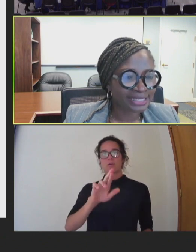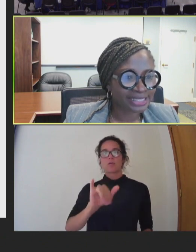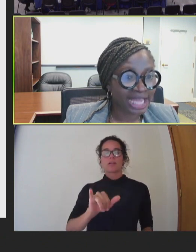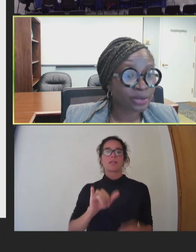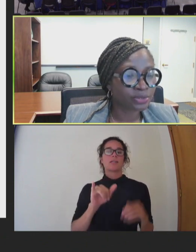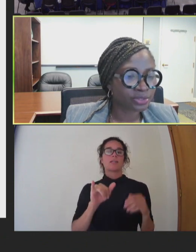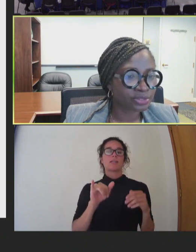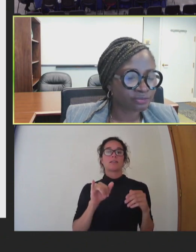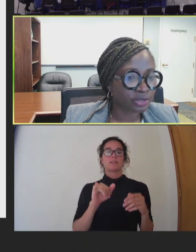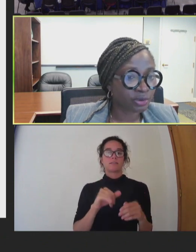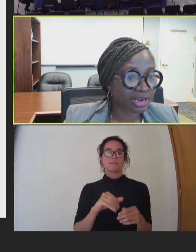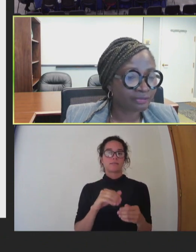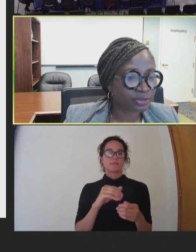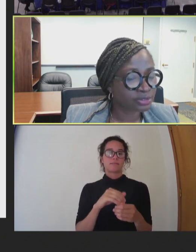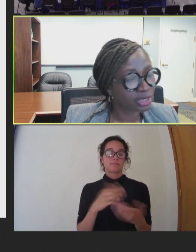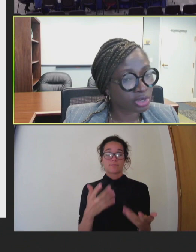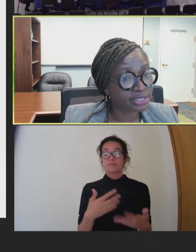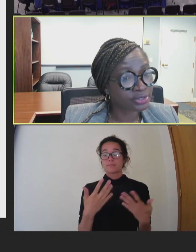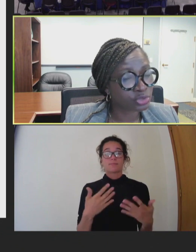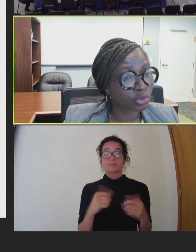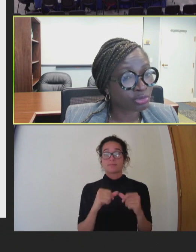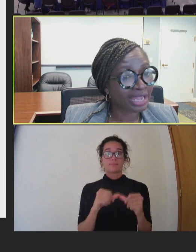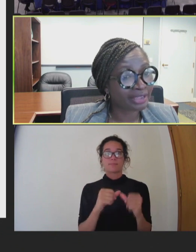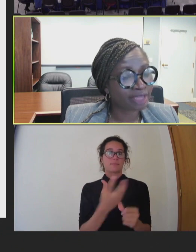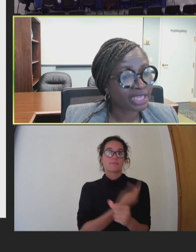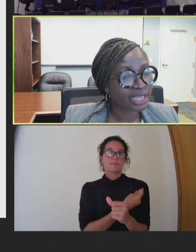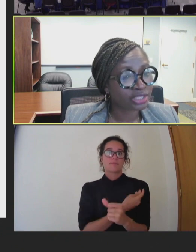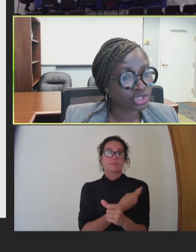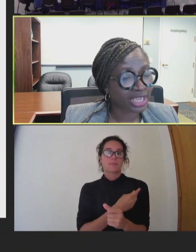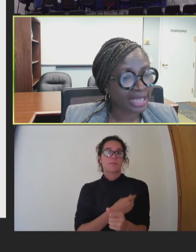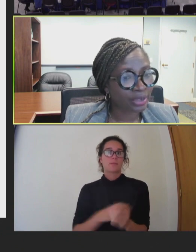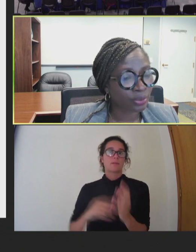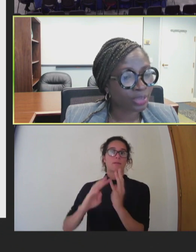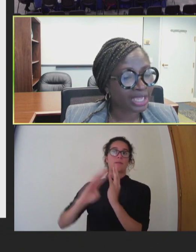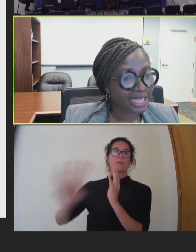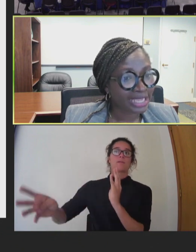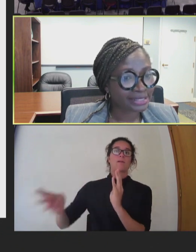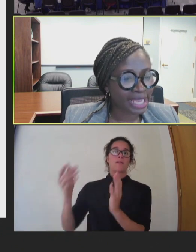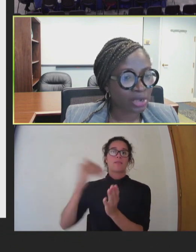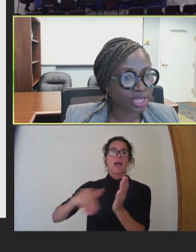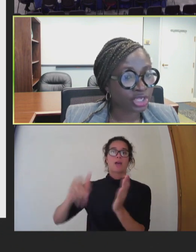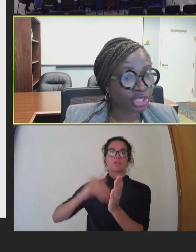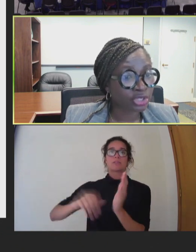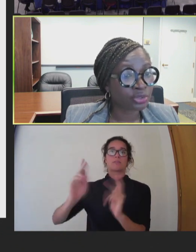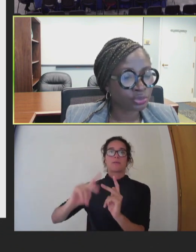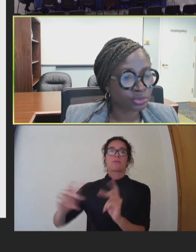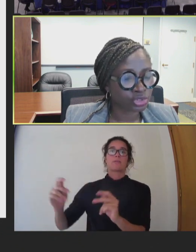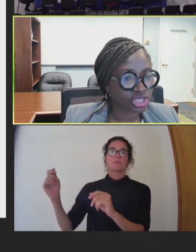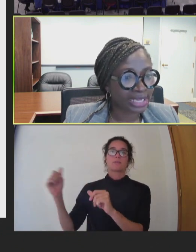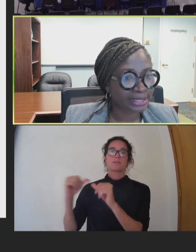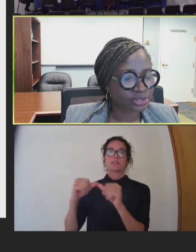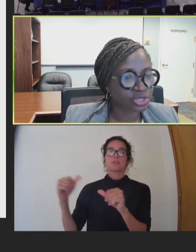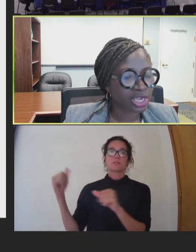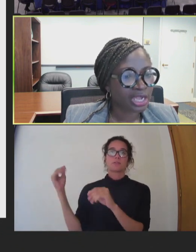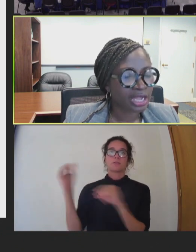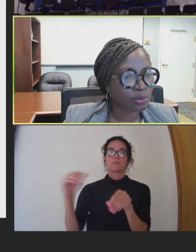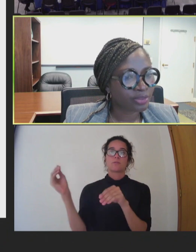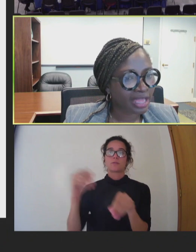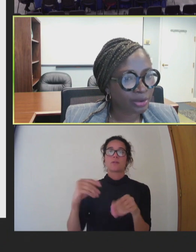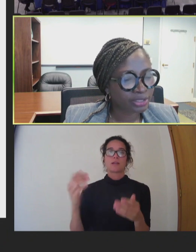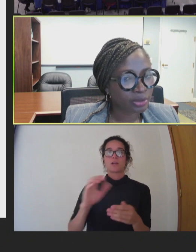as thousands of new arrivals continue to arrive in Chicago is now a huge challenge. Without the